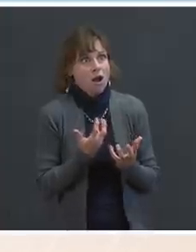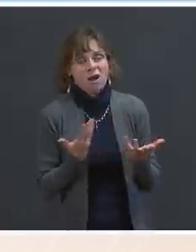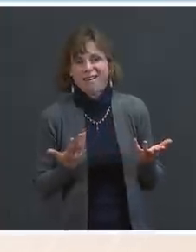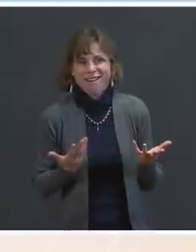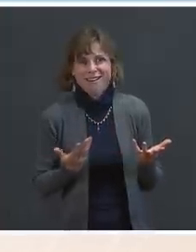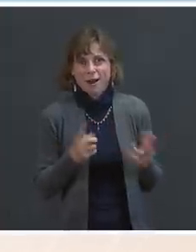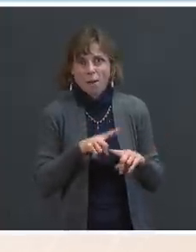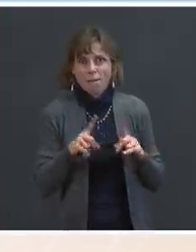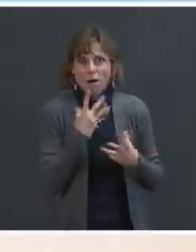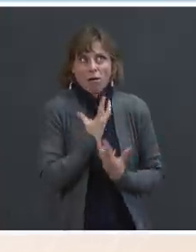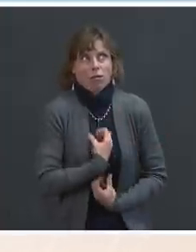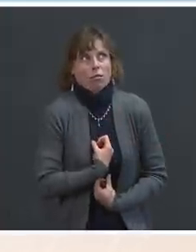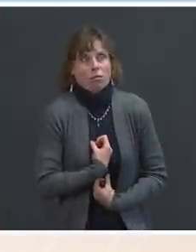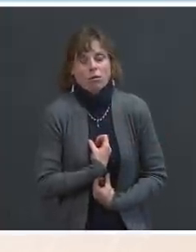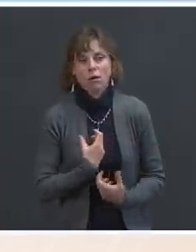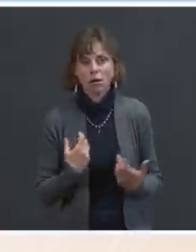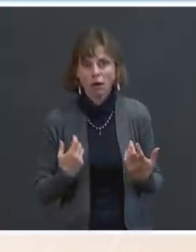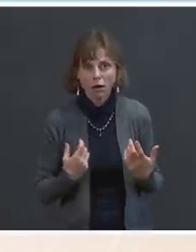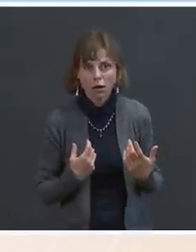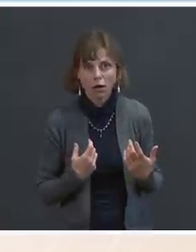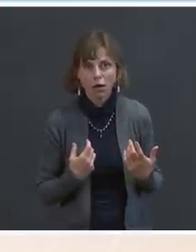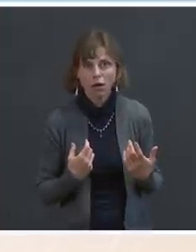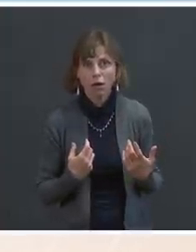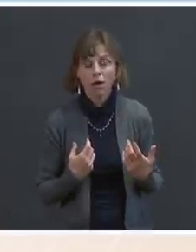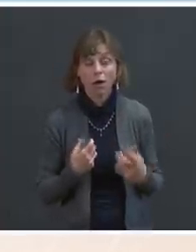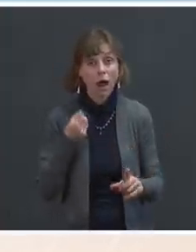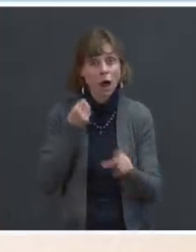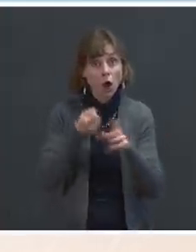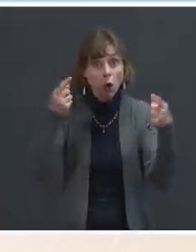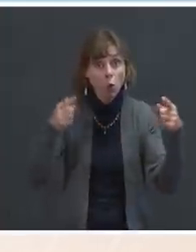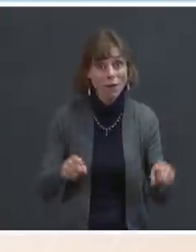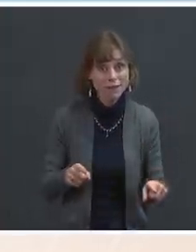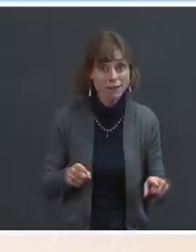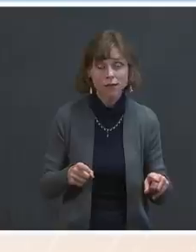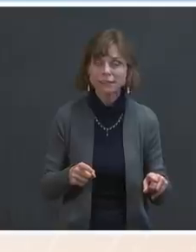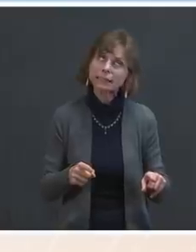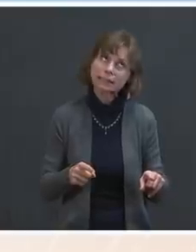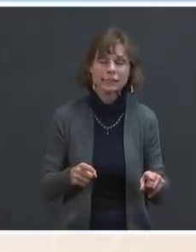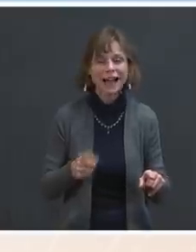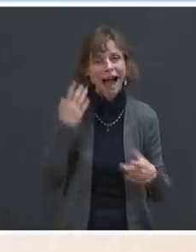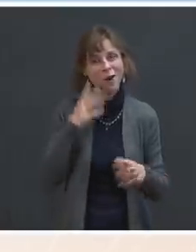but I certainly think that the idea that a more humane policy would be in place